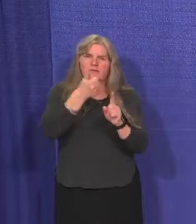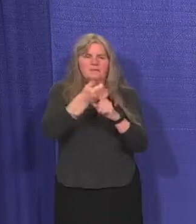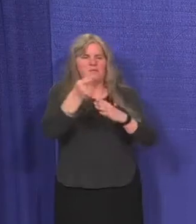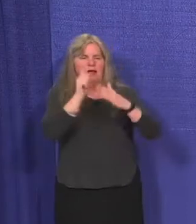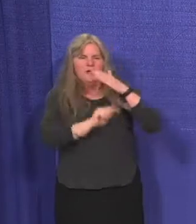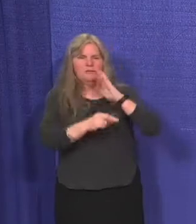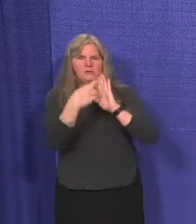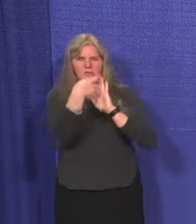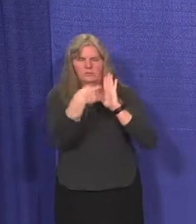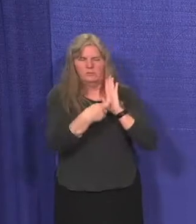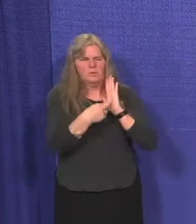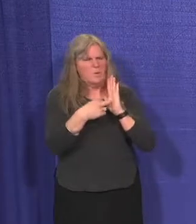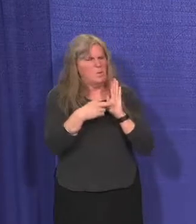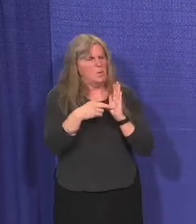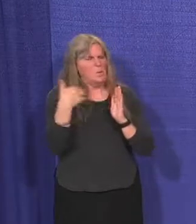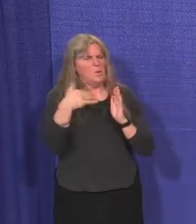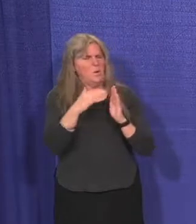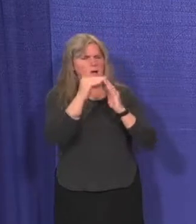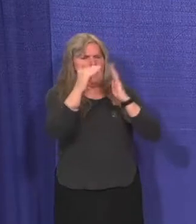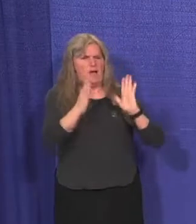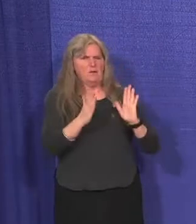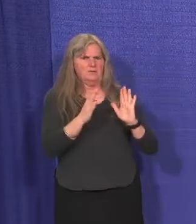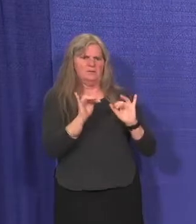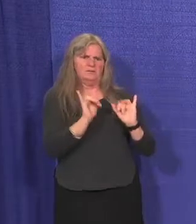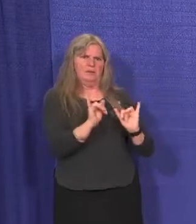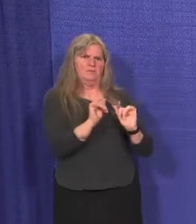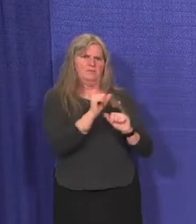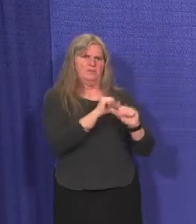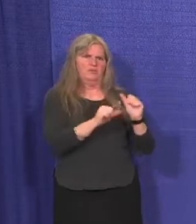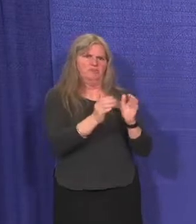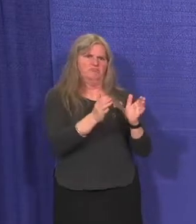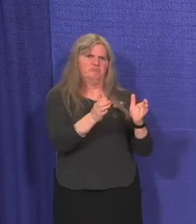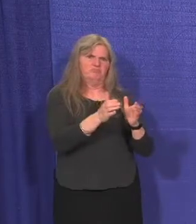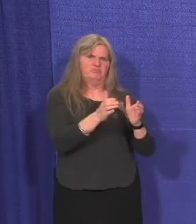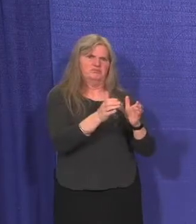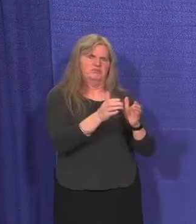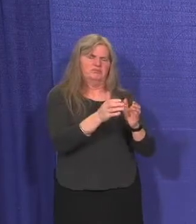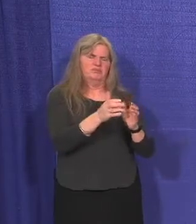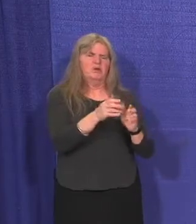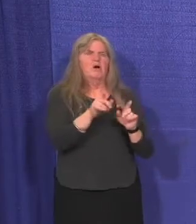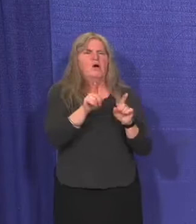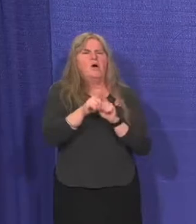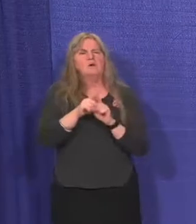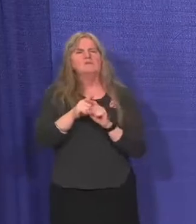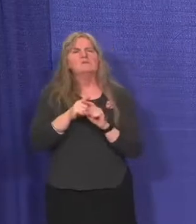We do need to ensure our foundation is strengthened to maintain the health of all